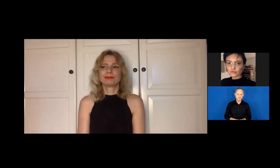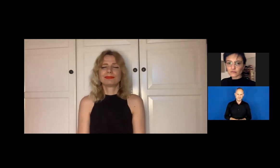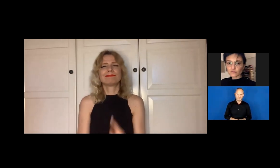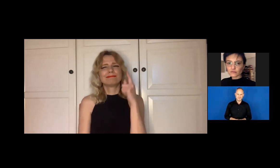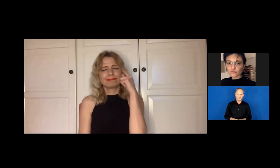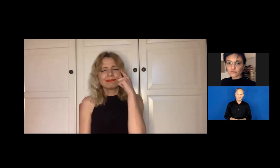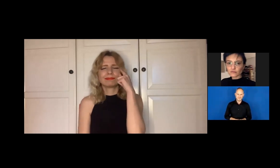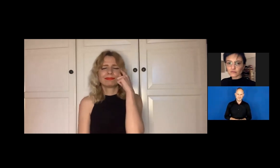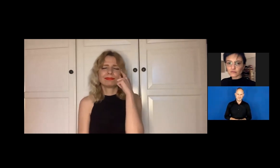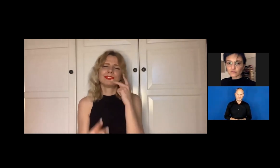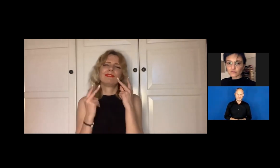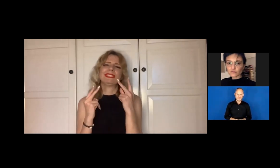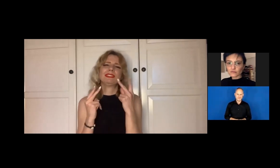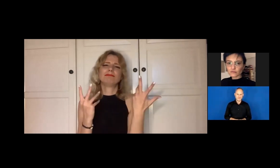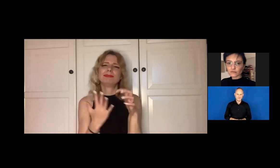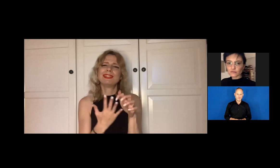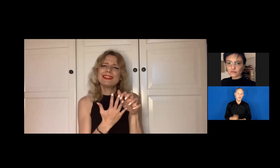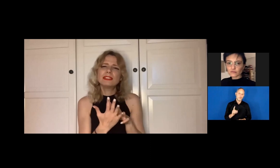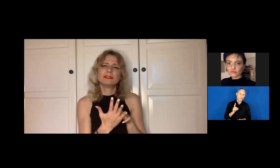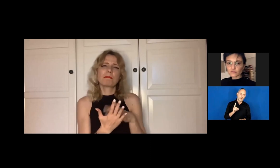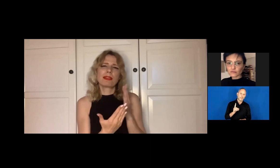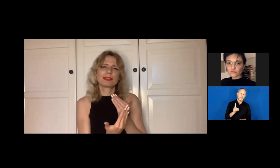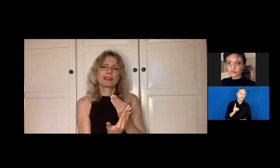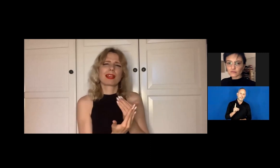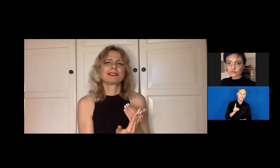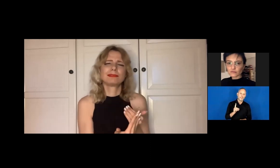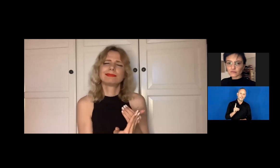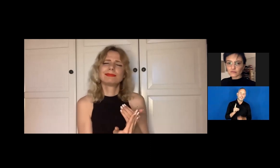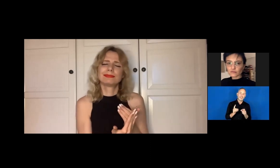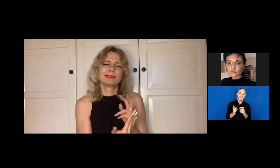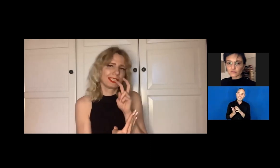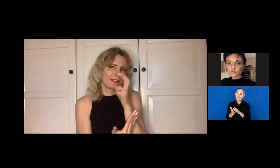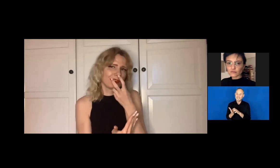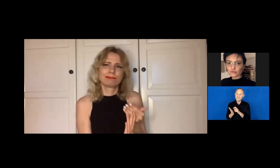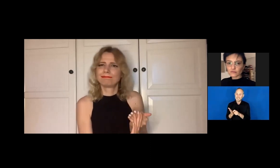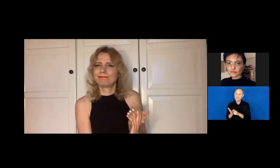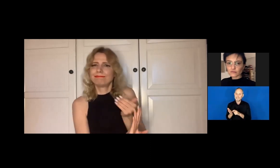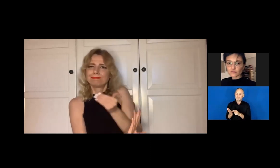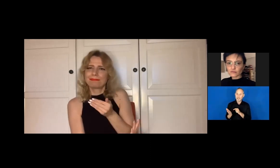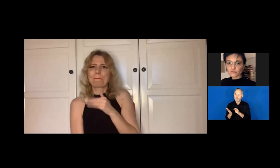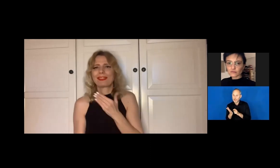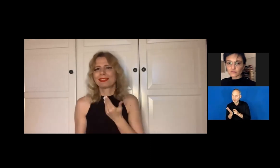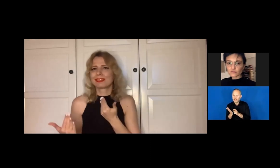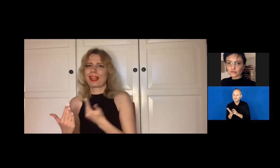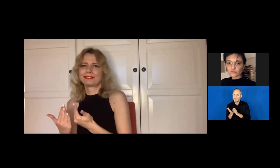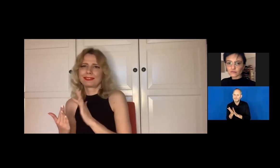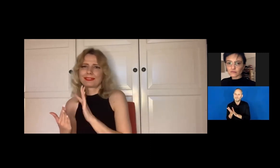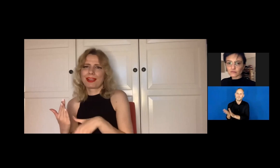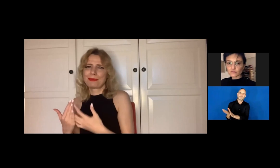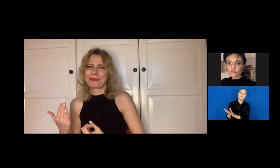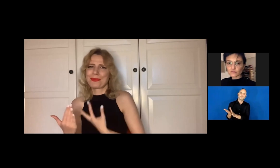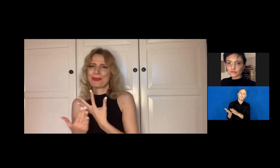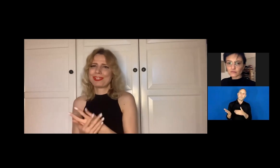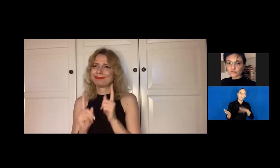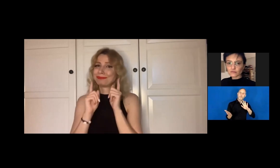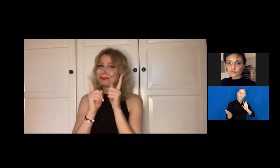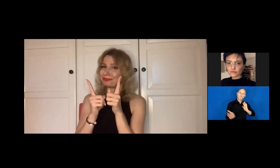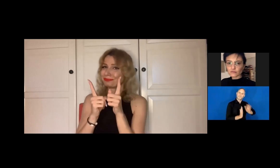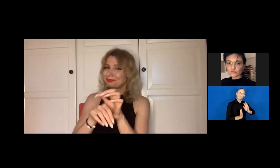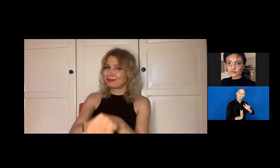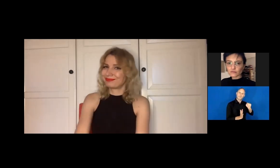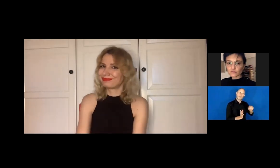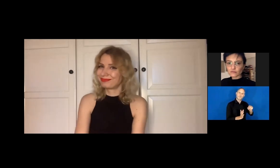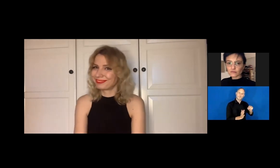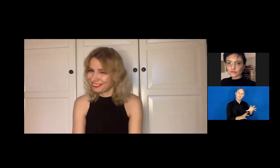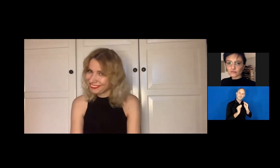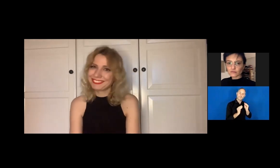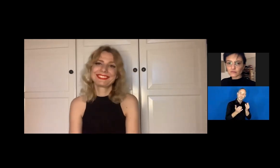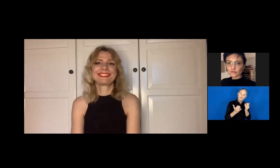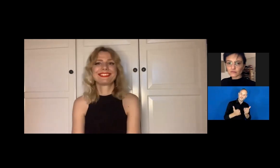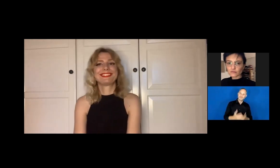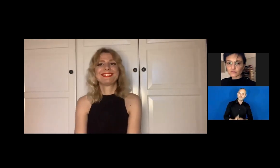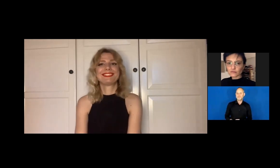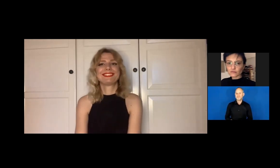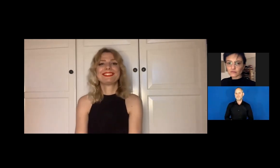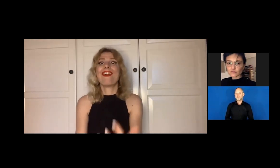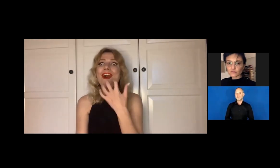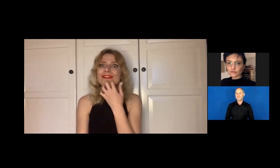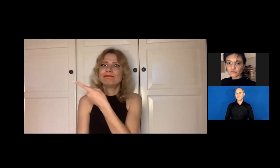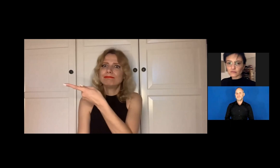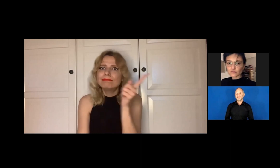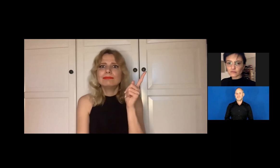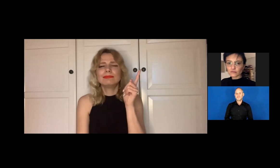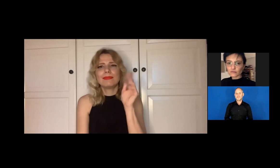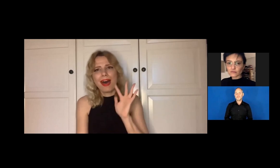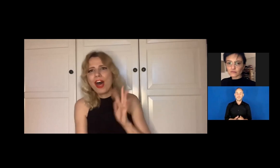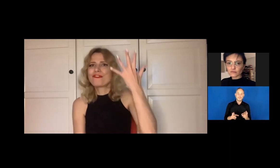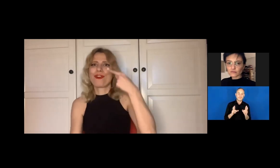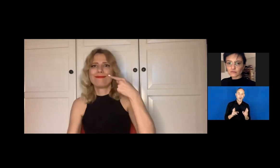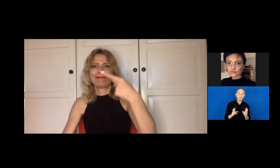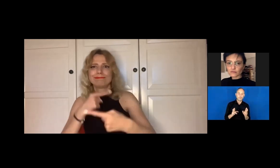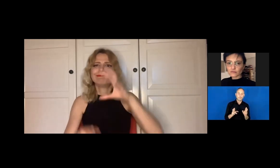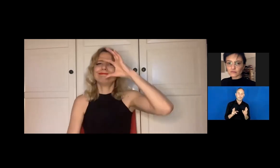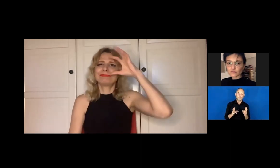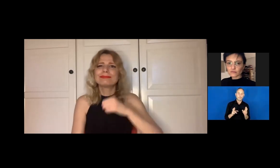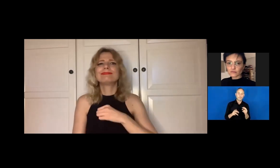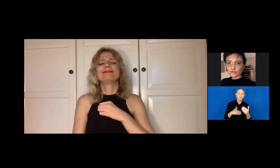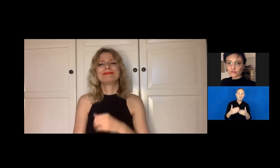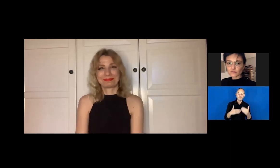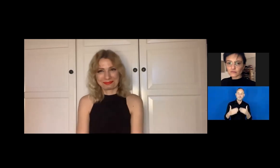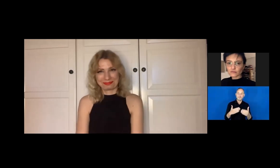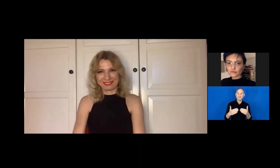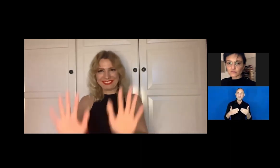Maybe one last sentence. If it comes to an artistic performance: Let go! Let go of the original script.